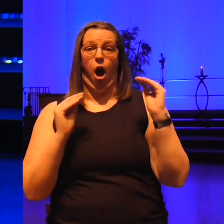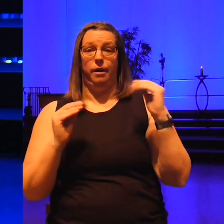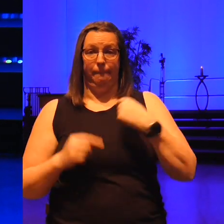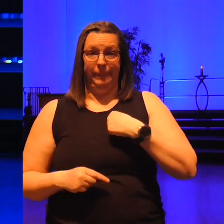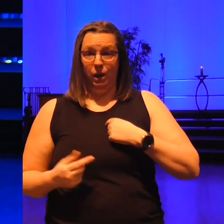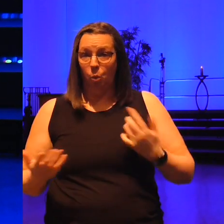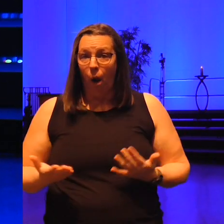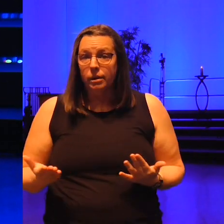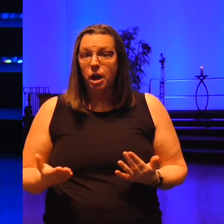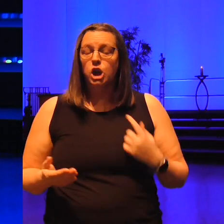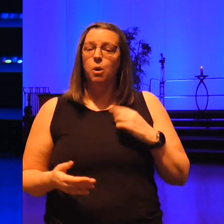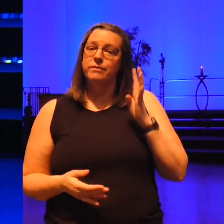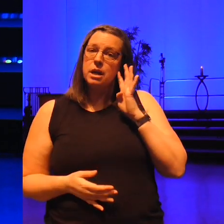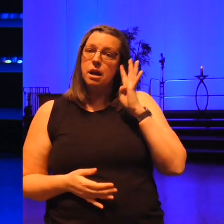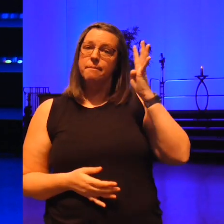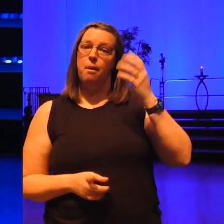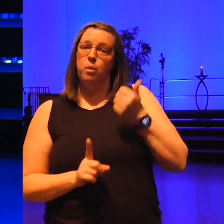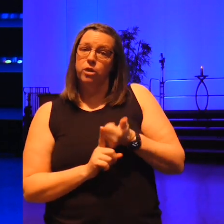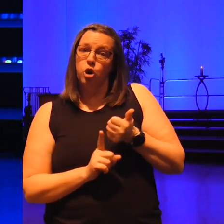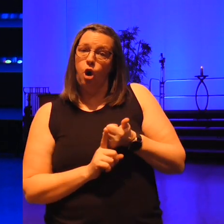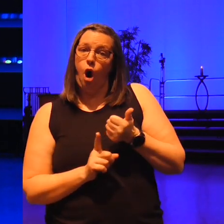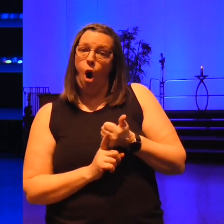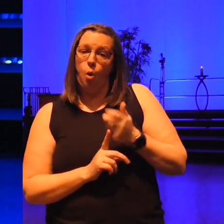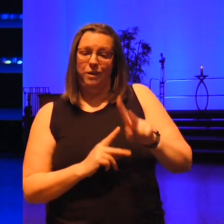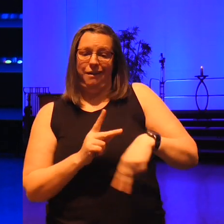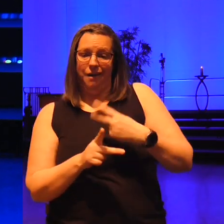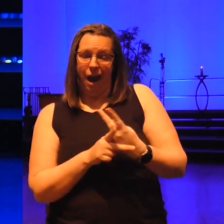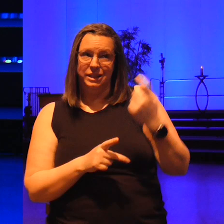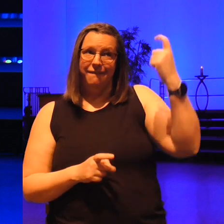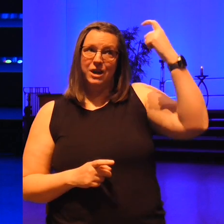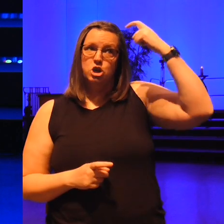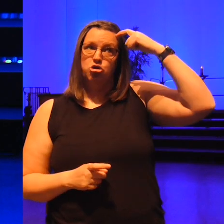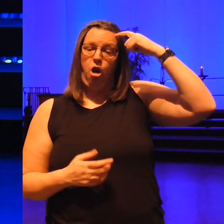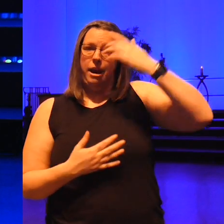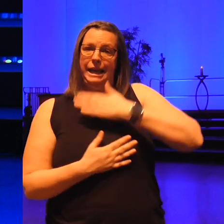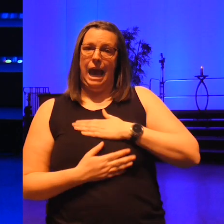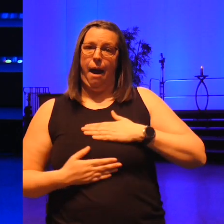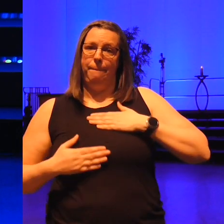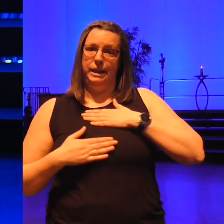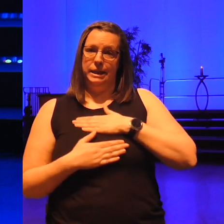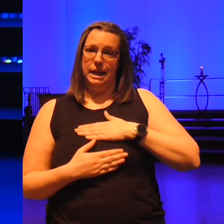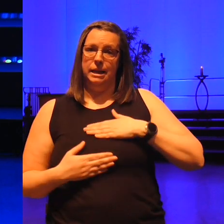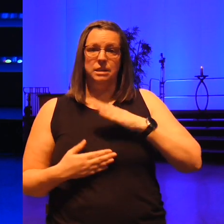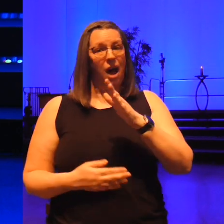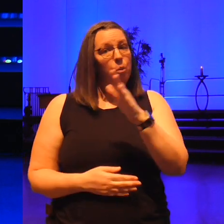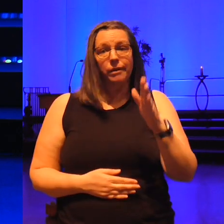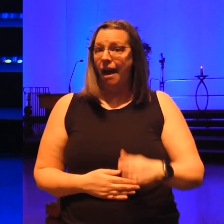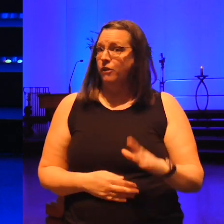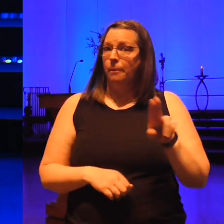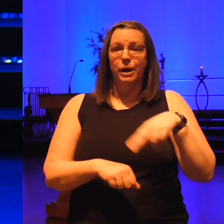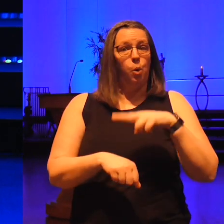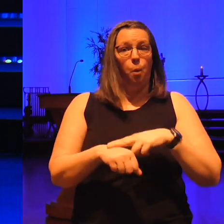own version of neurotic happiness I'm never going to be a normal person if you know John